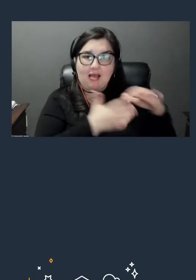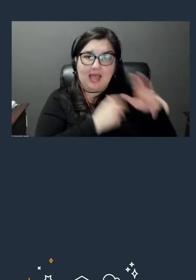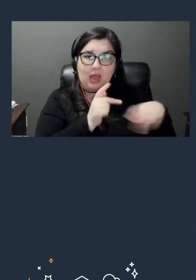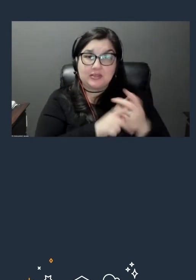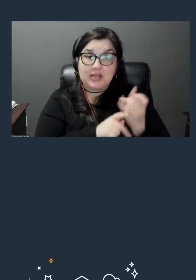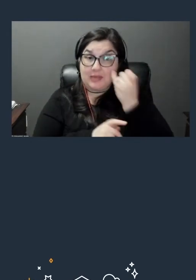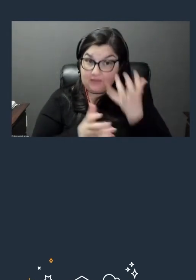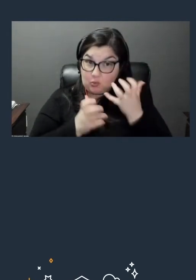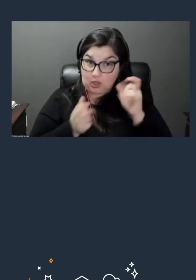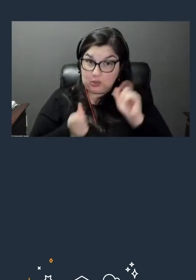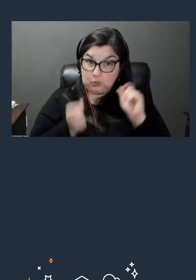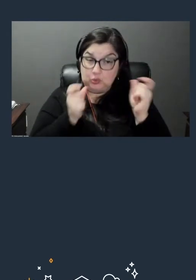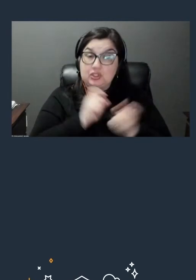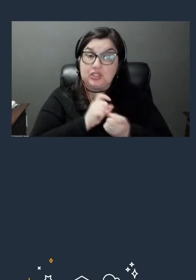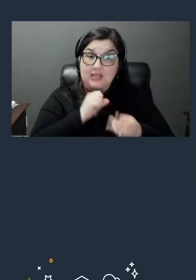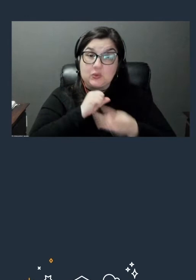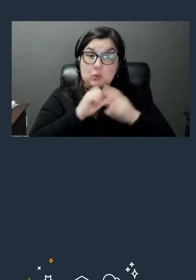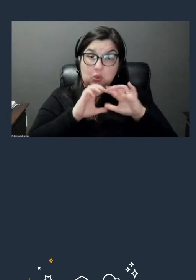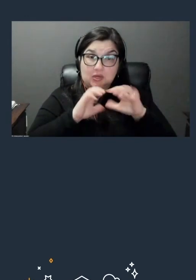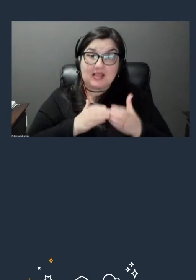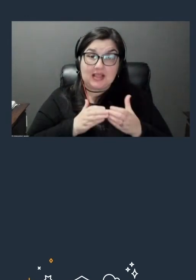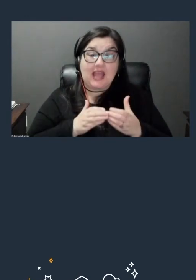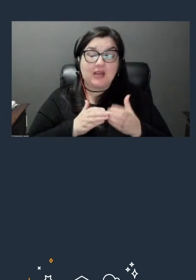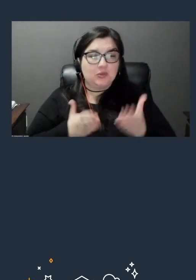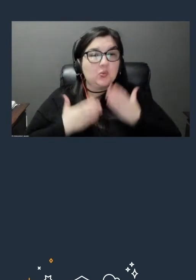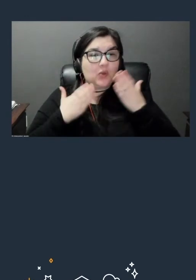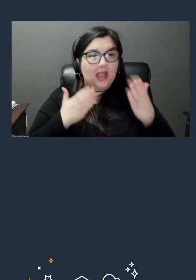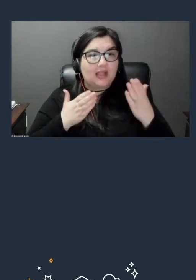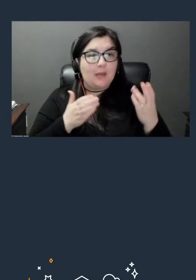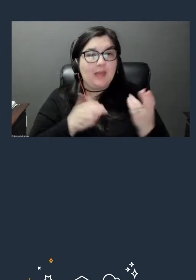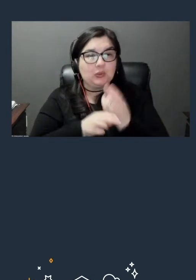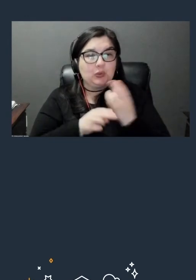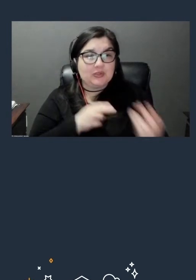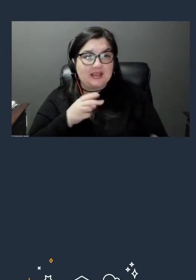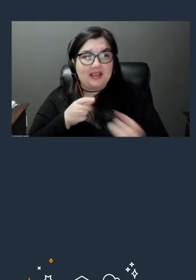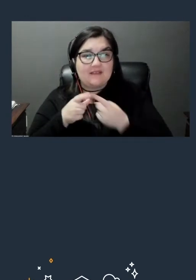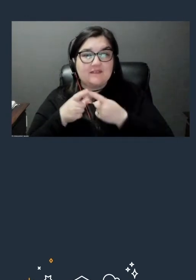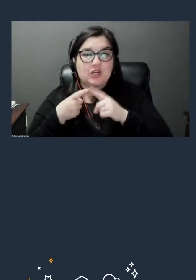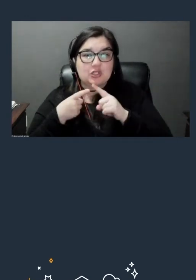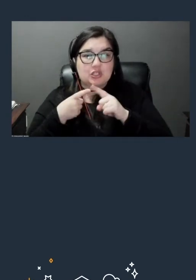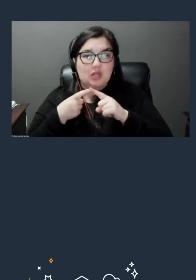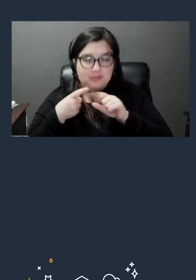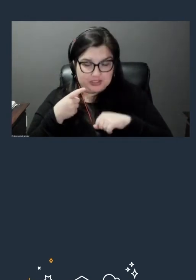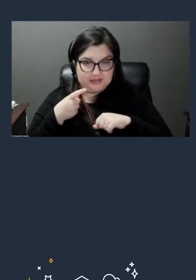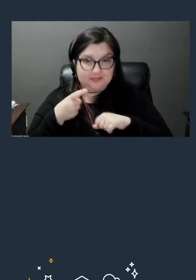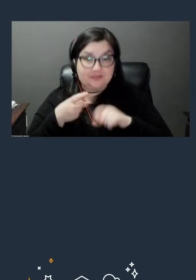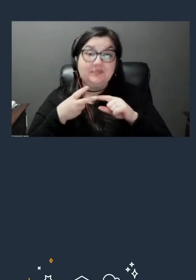we recommend you to use the first option here, okay? Moving on for additional replication options,